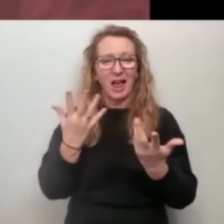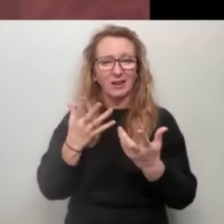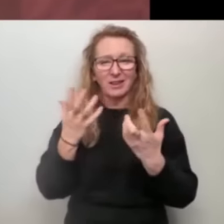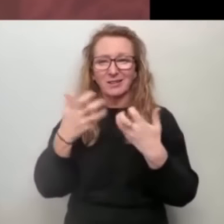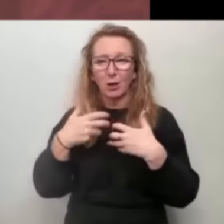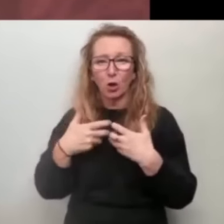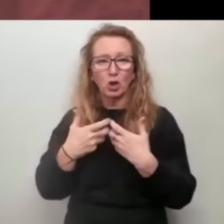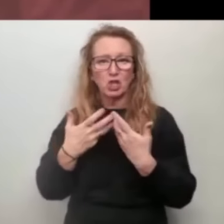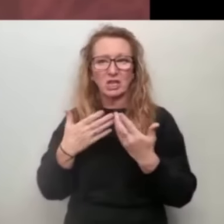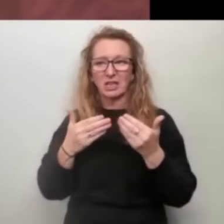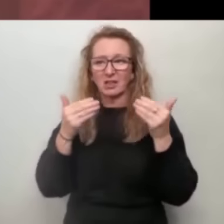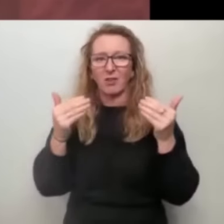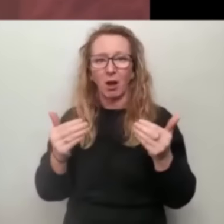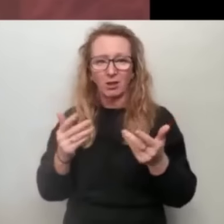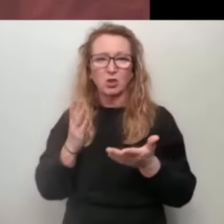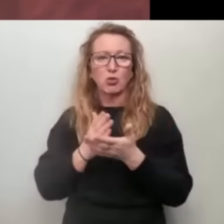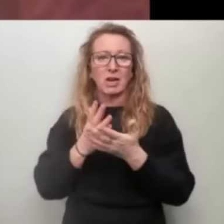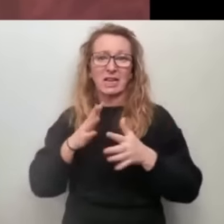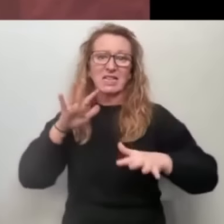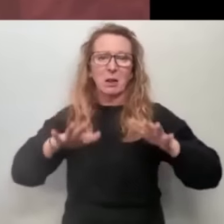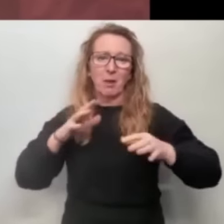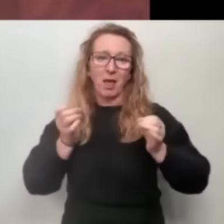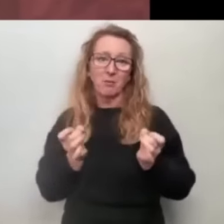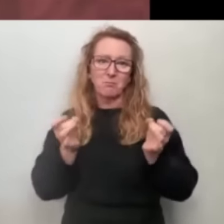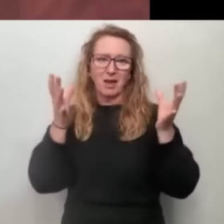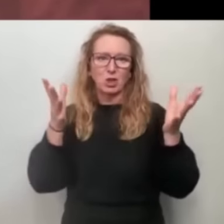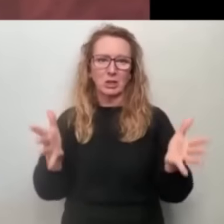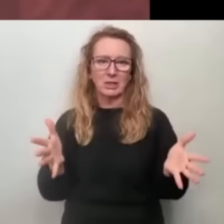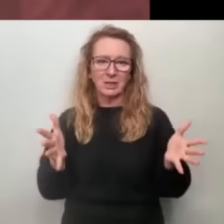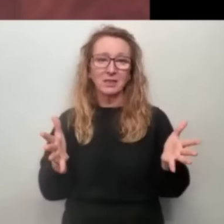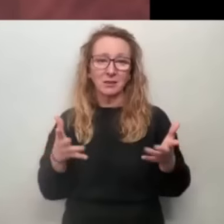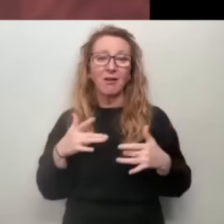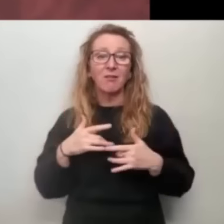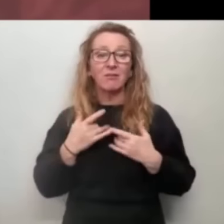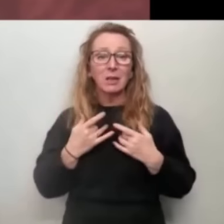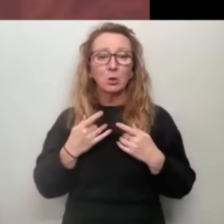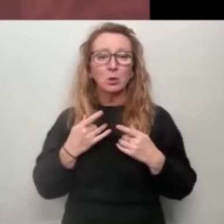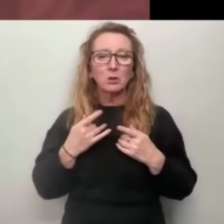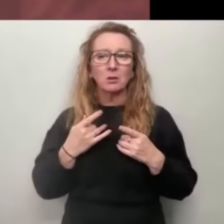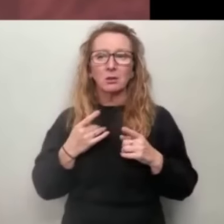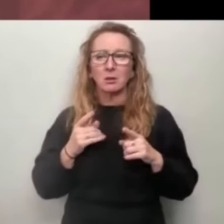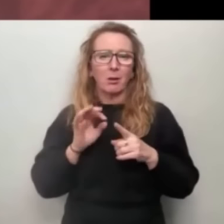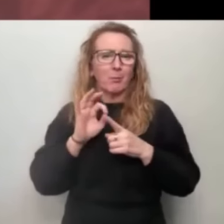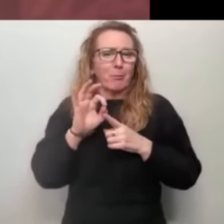indistinguishable from magic. And it feels to me like a perfect place to begin this lecture.